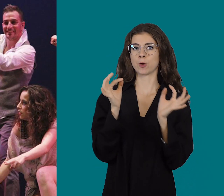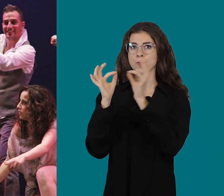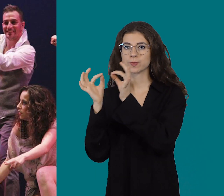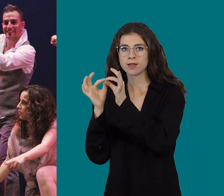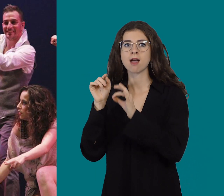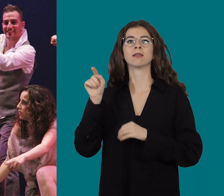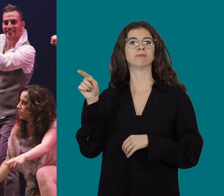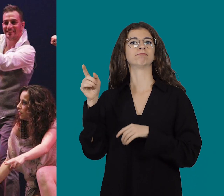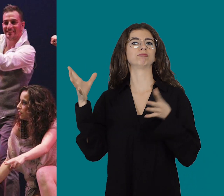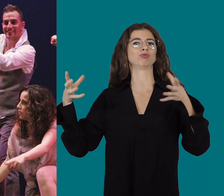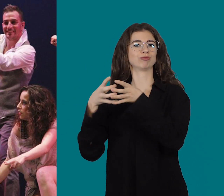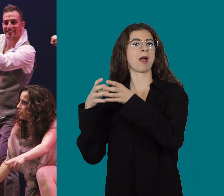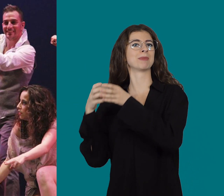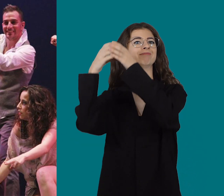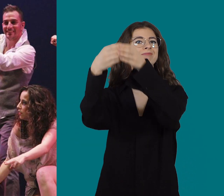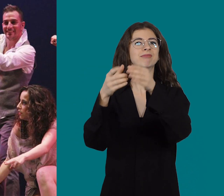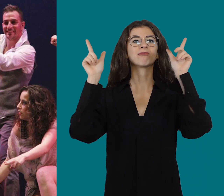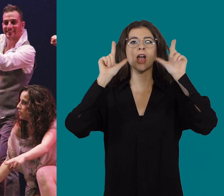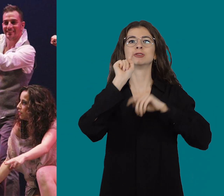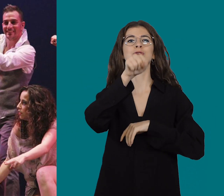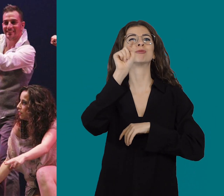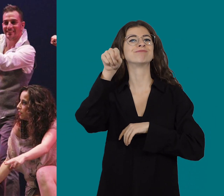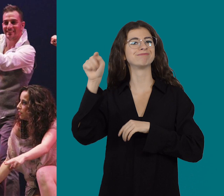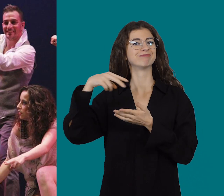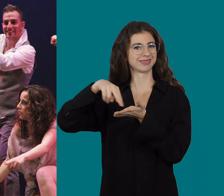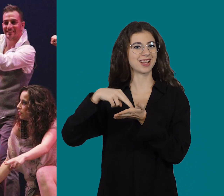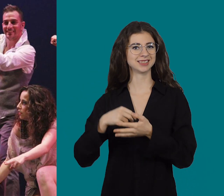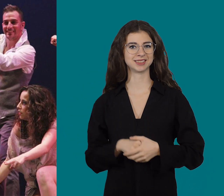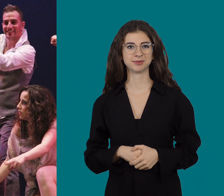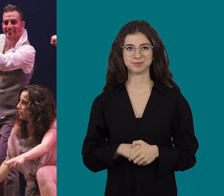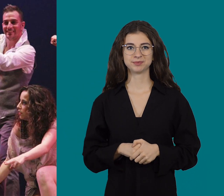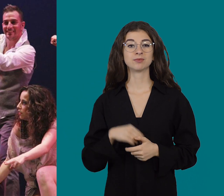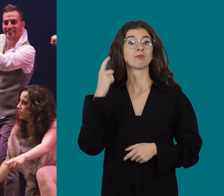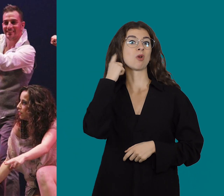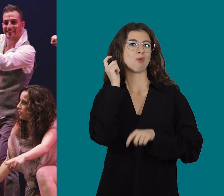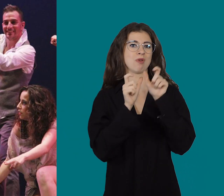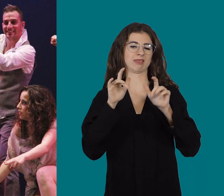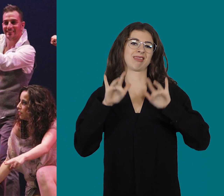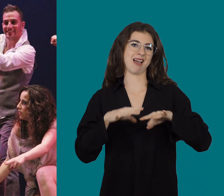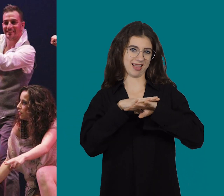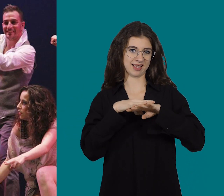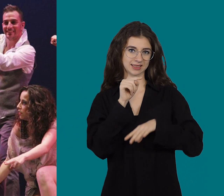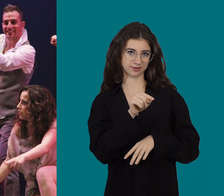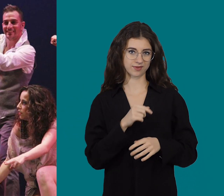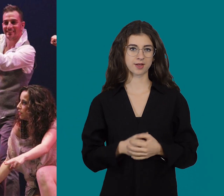who contact her to work on various events. The hearing people only have this network.